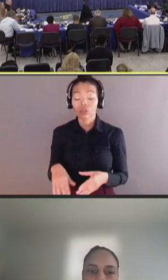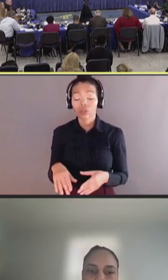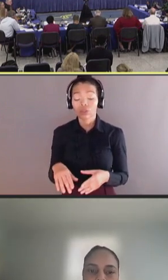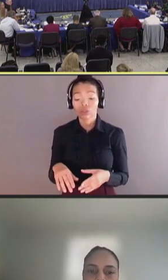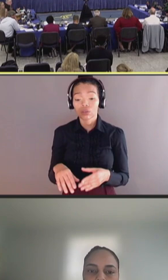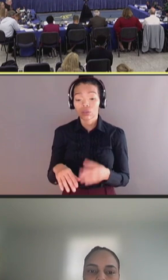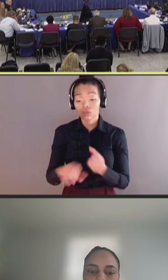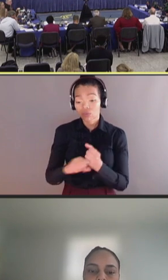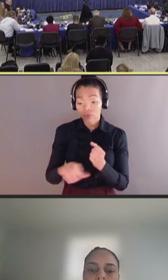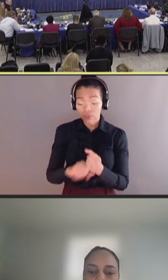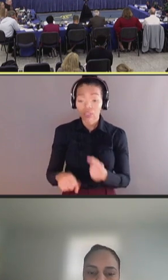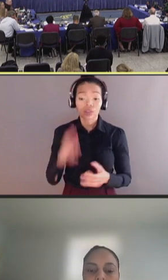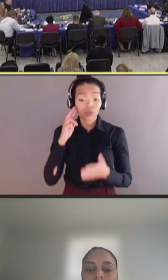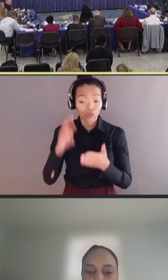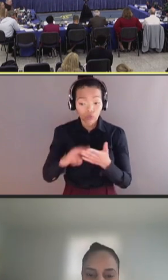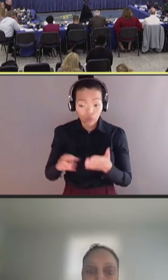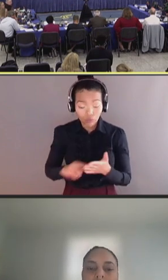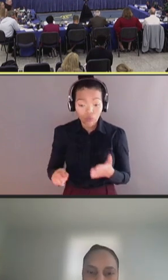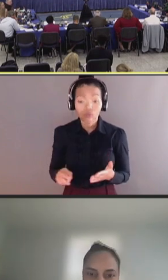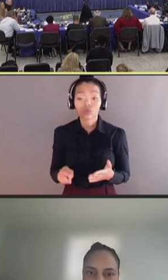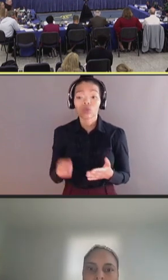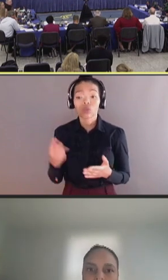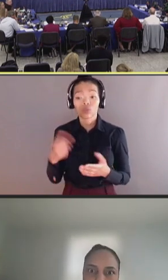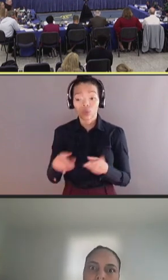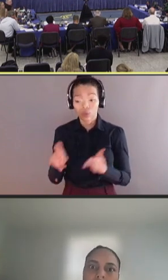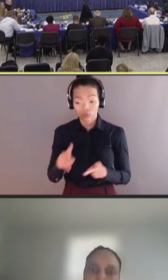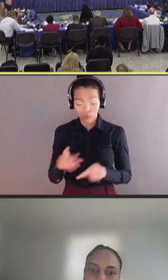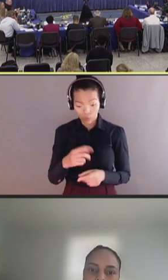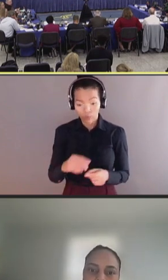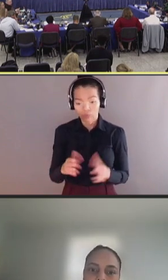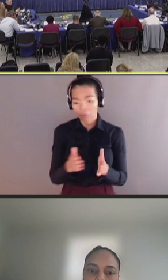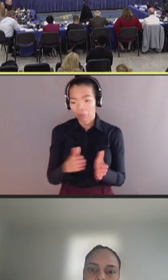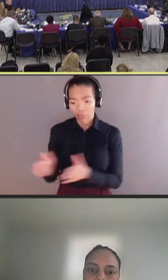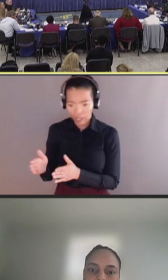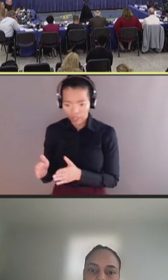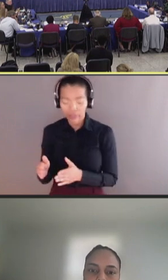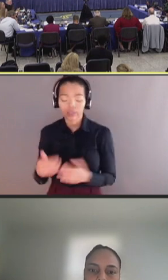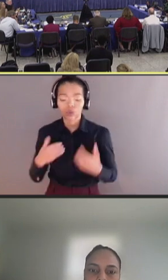organizations who are planning respiratory campaigns state and local health departments